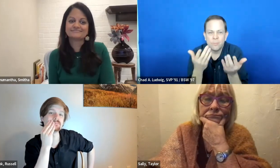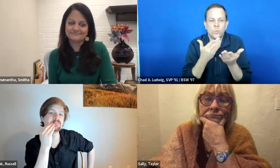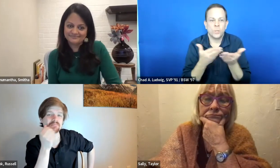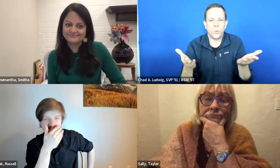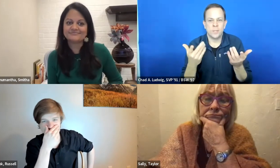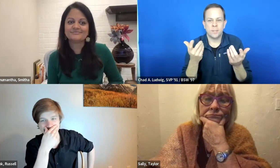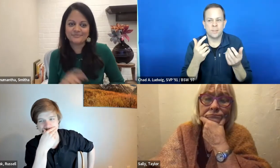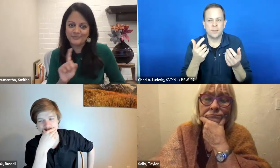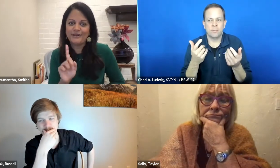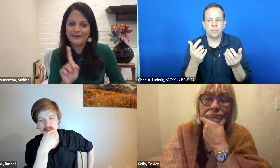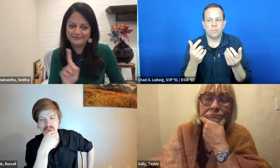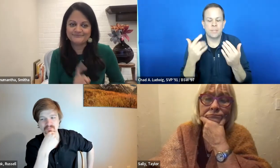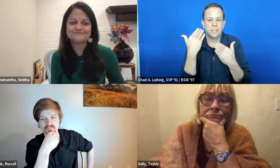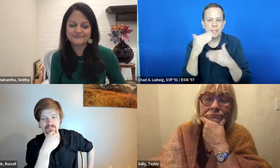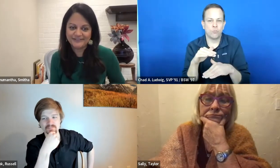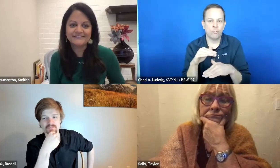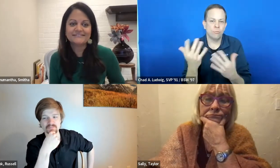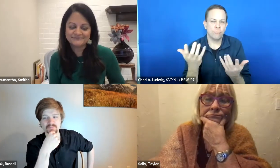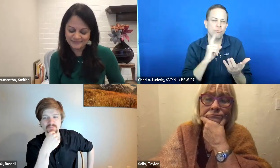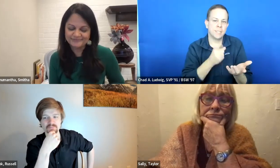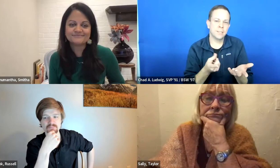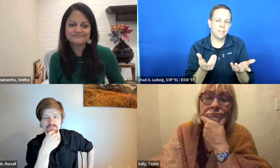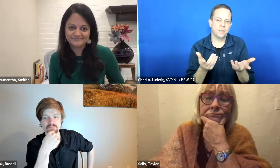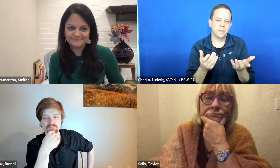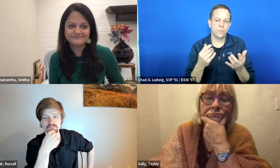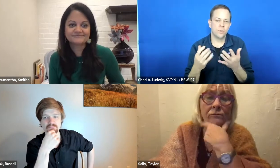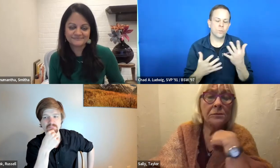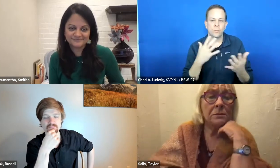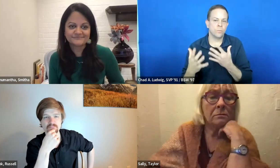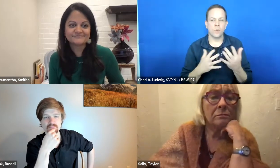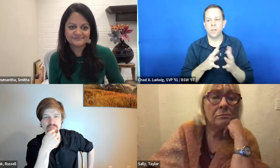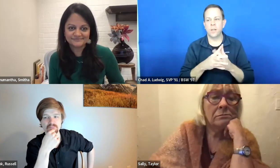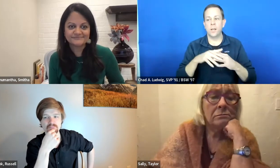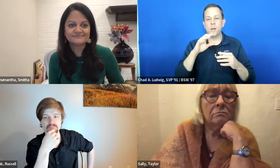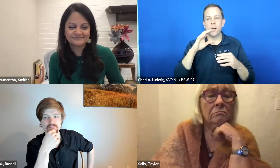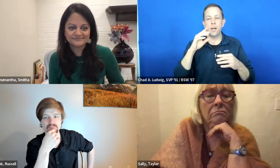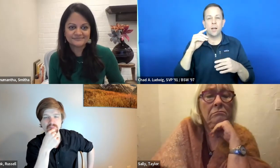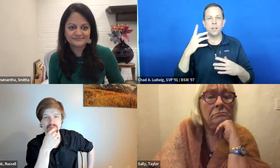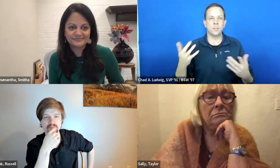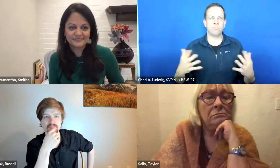You know, I didn't want to make it about me, but at the same time, we need these resources, and right now, the resources are lacking.